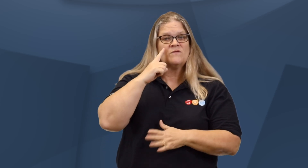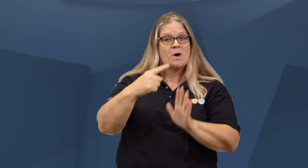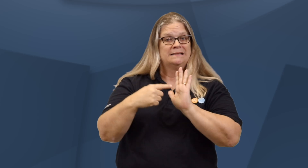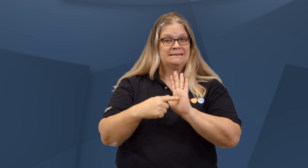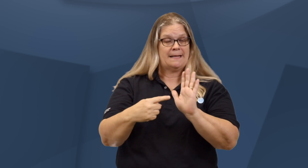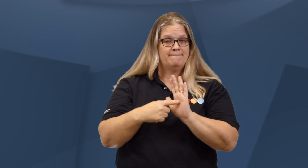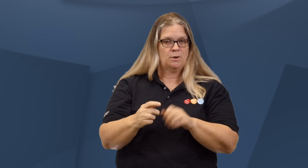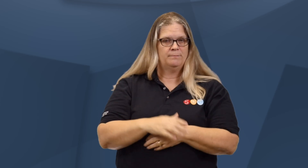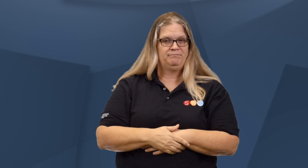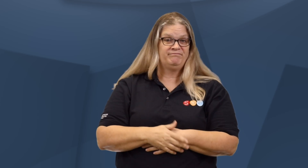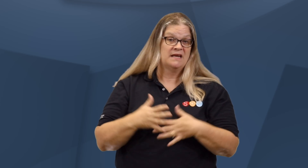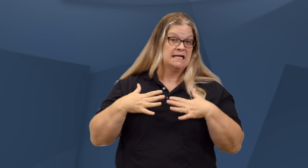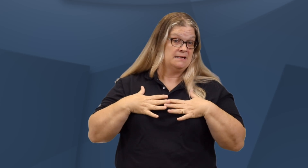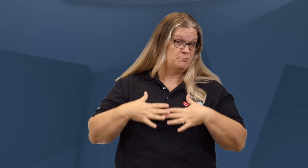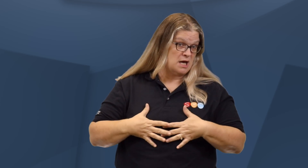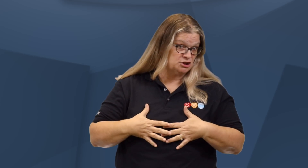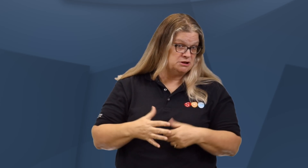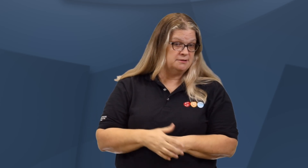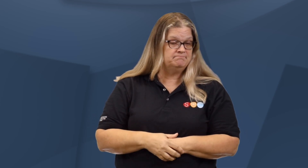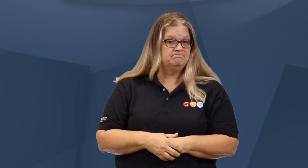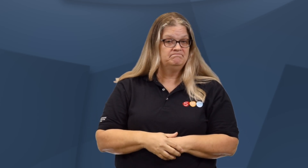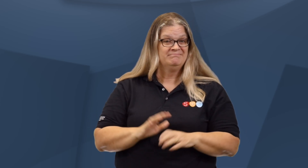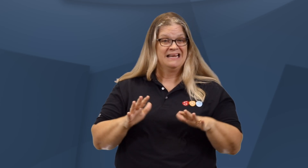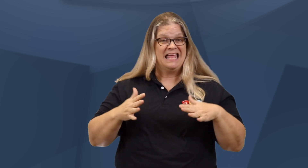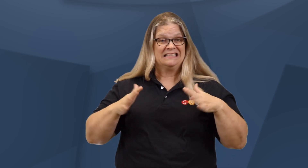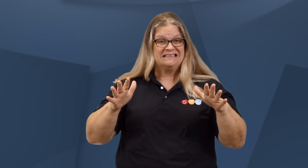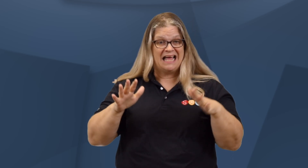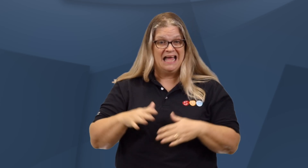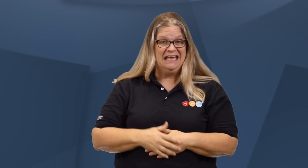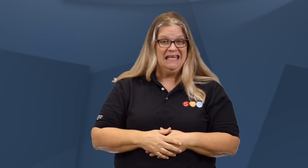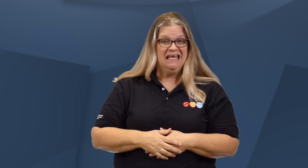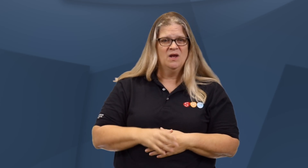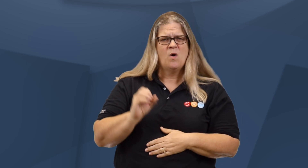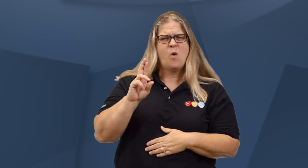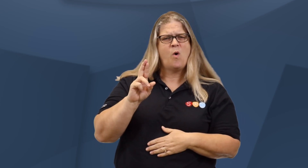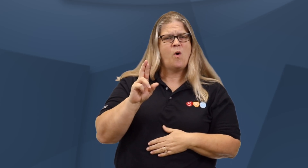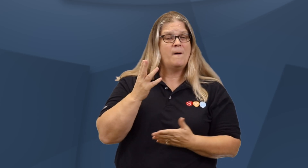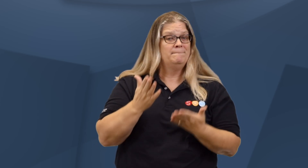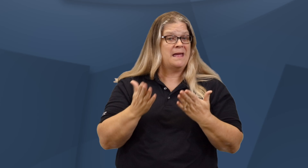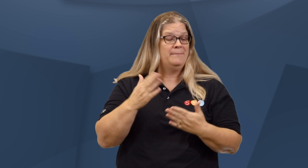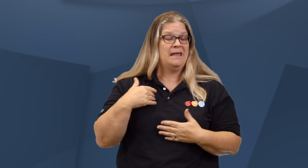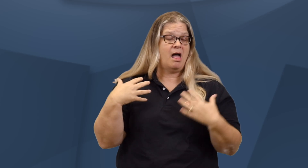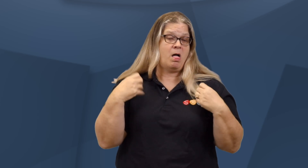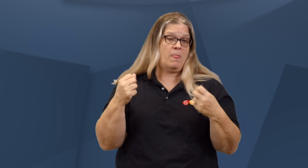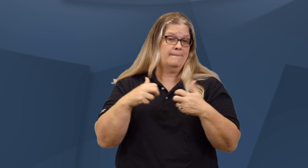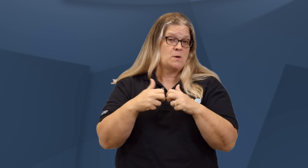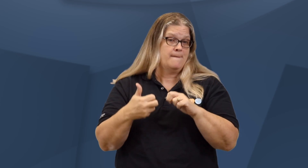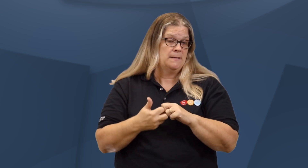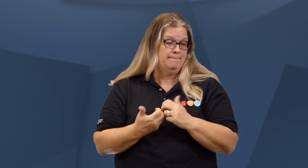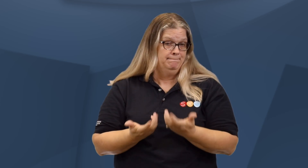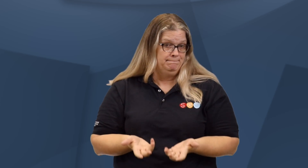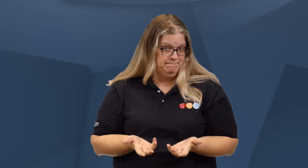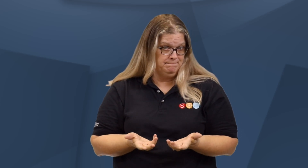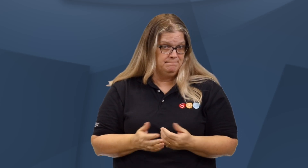For example, depression, anxiety, or maybe other health problems.